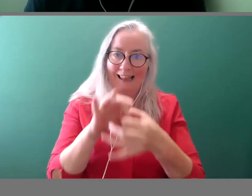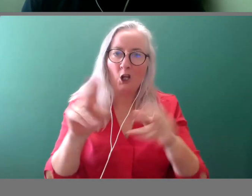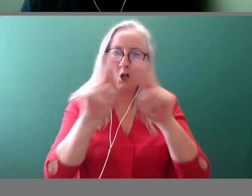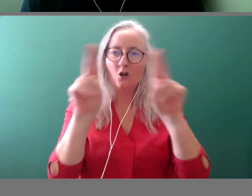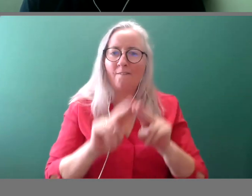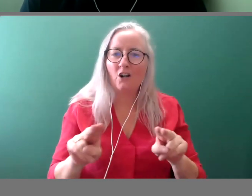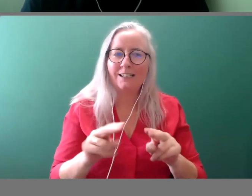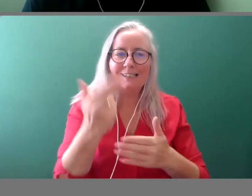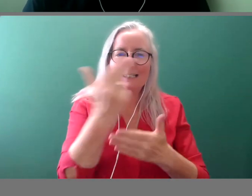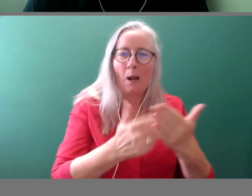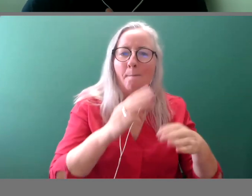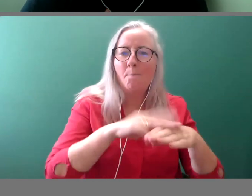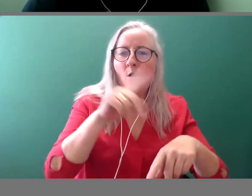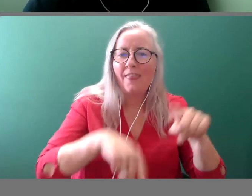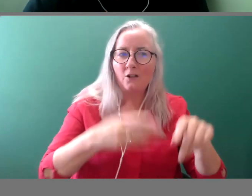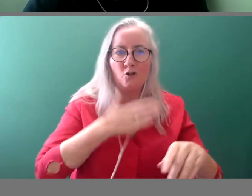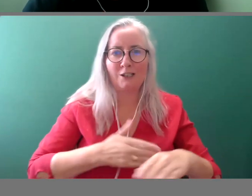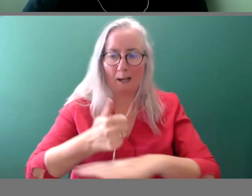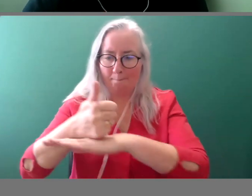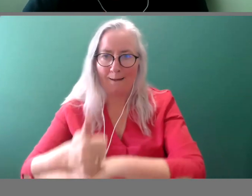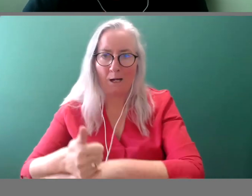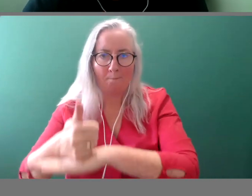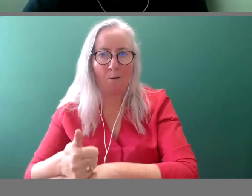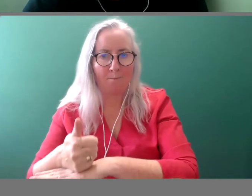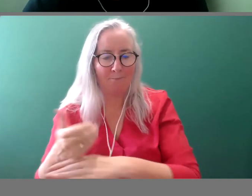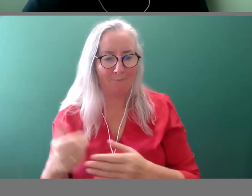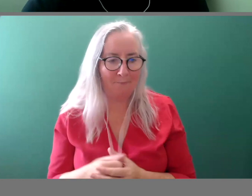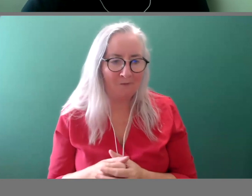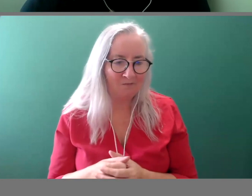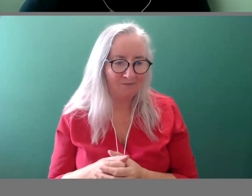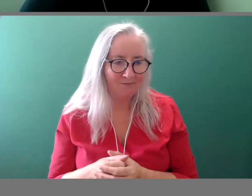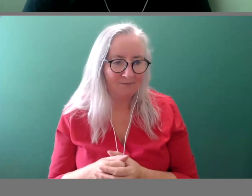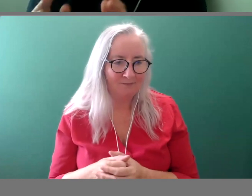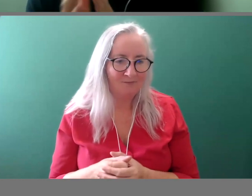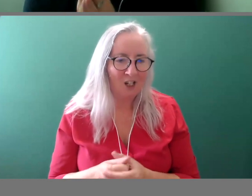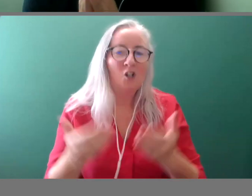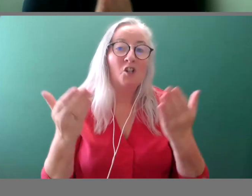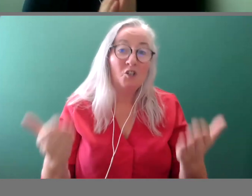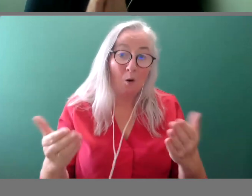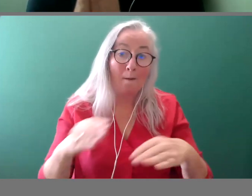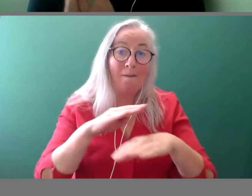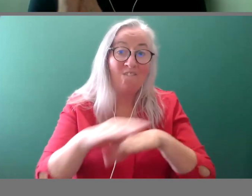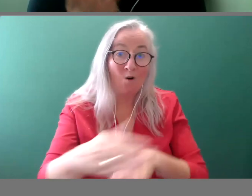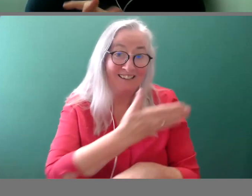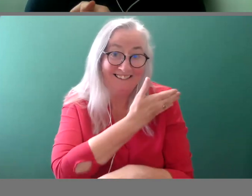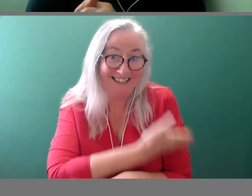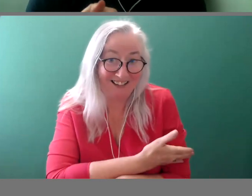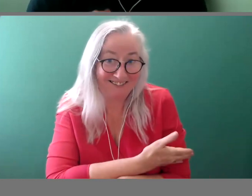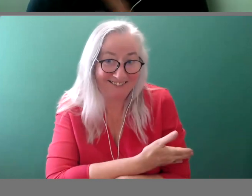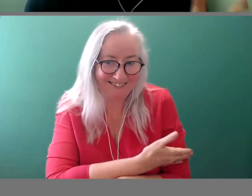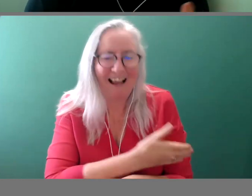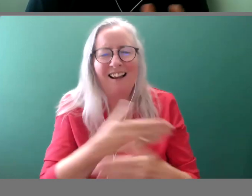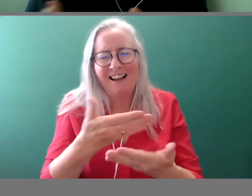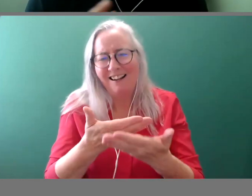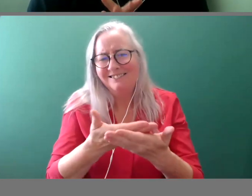above minimum requirements and so on. So before we get going because I know as busy practicing